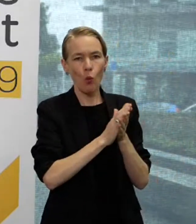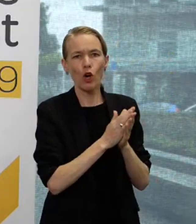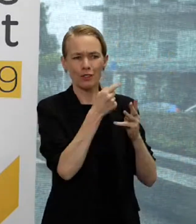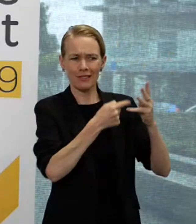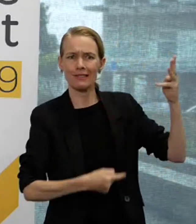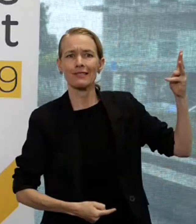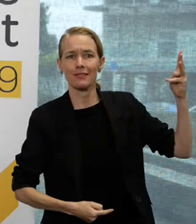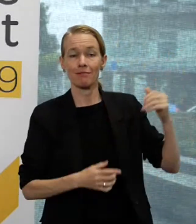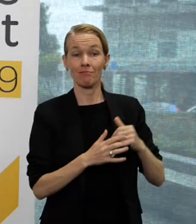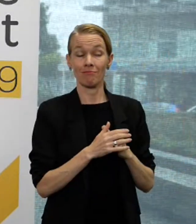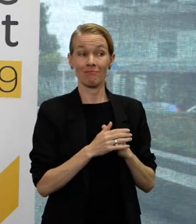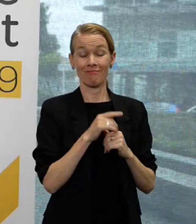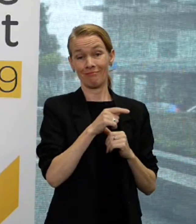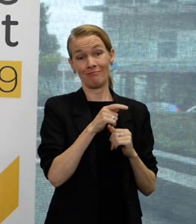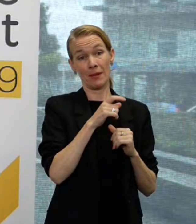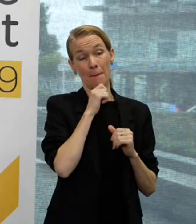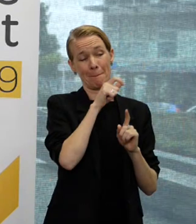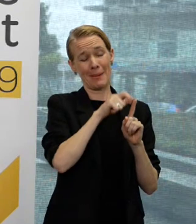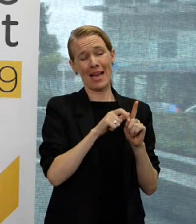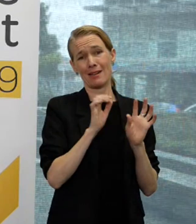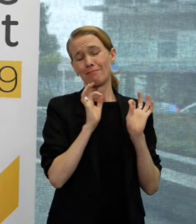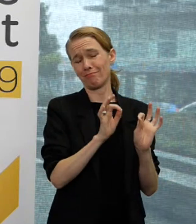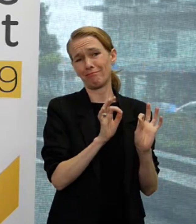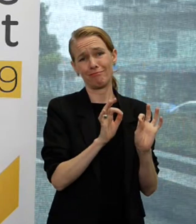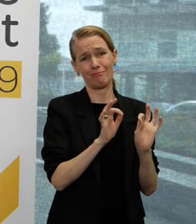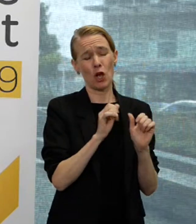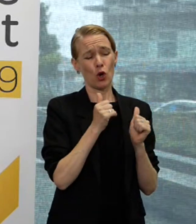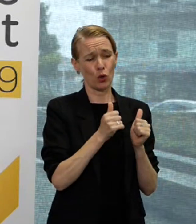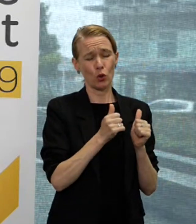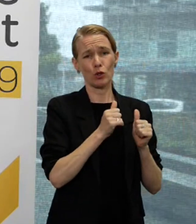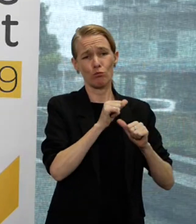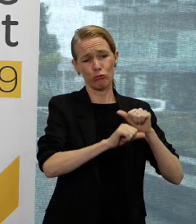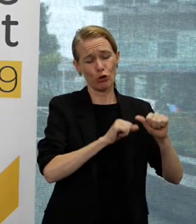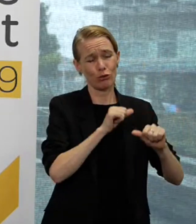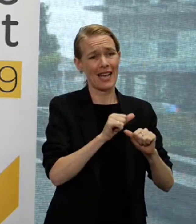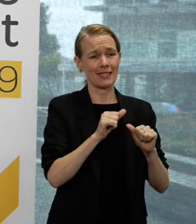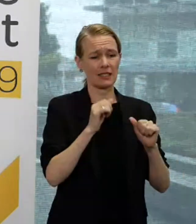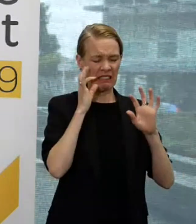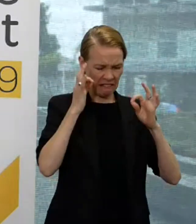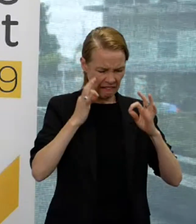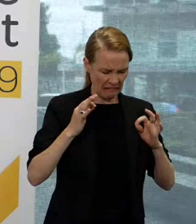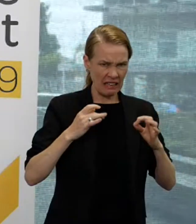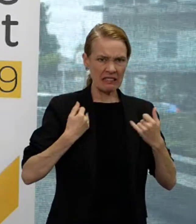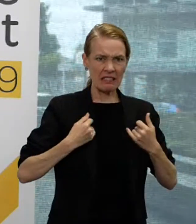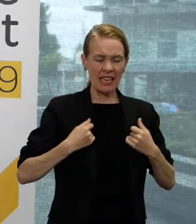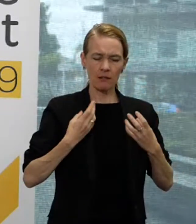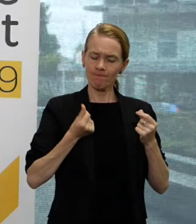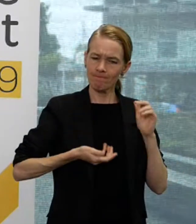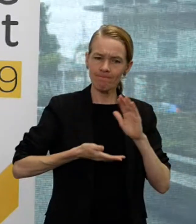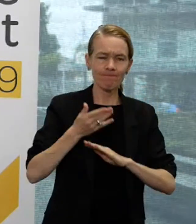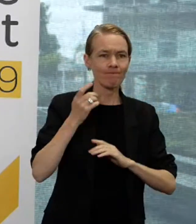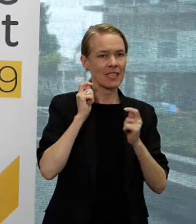And that I think is a really, really good example for all of us. And that of course, is why we also have our contact tracing ready to go,